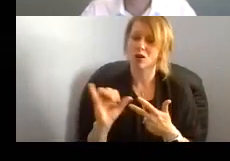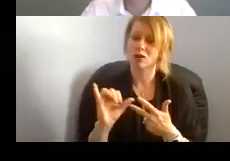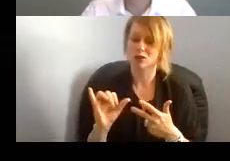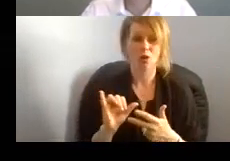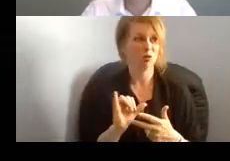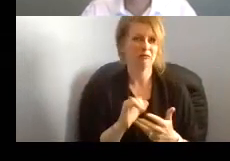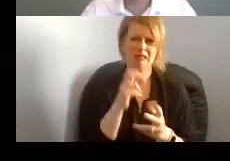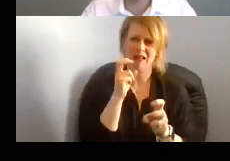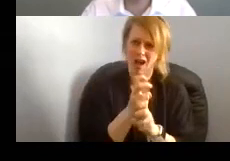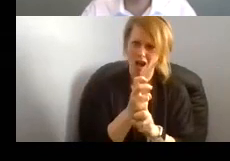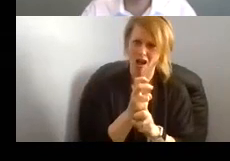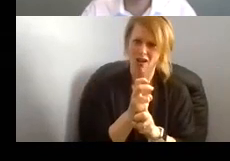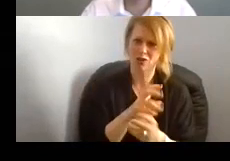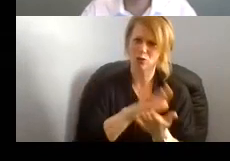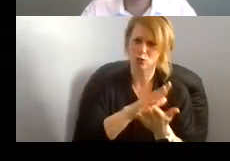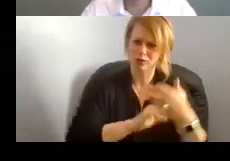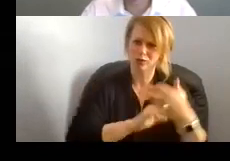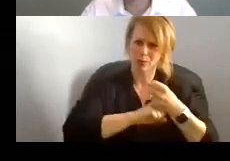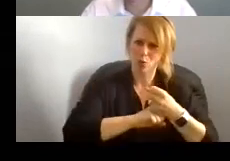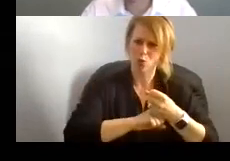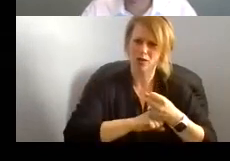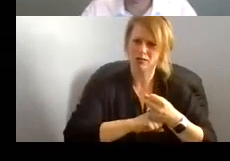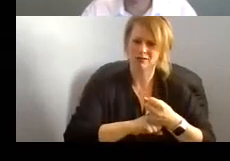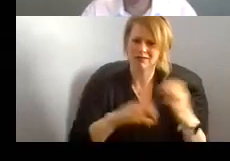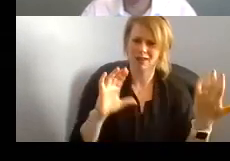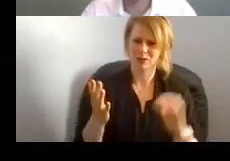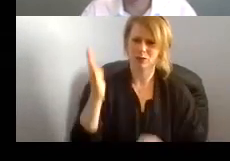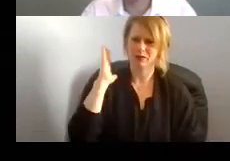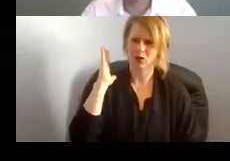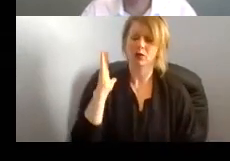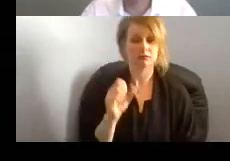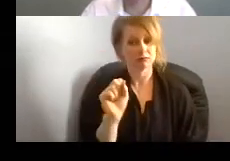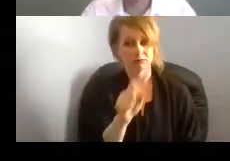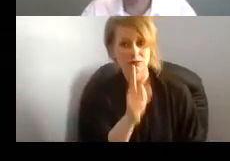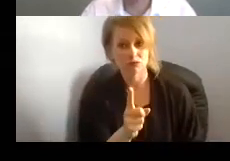using traditional means. While this is certainly true, it’s often also true that schools